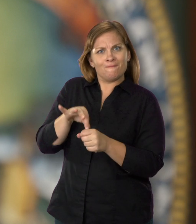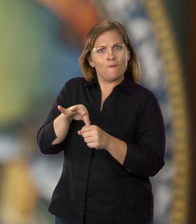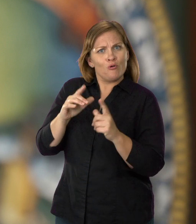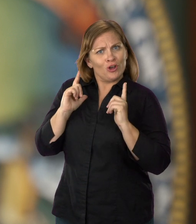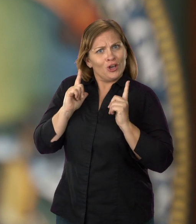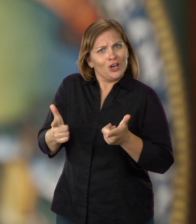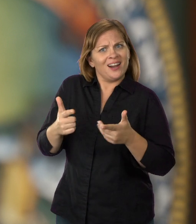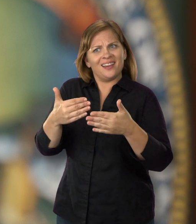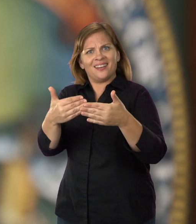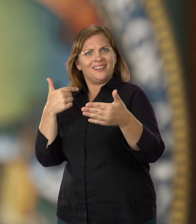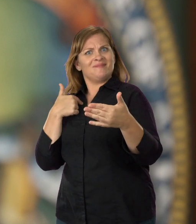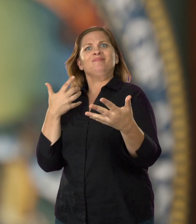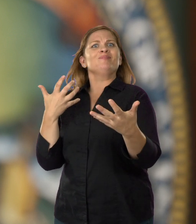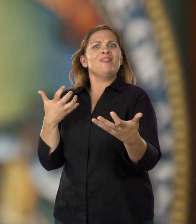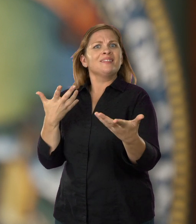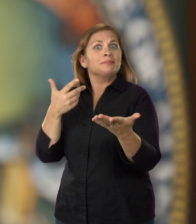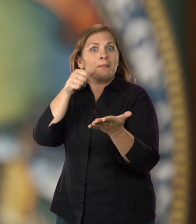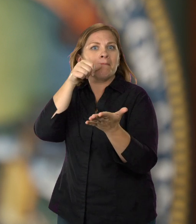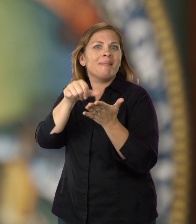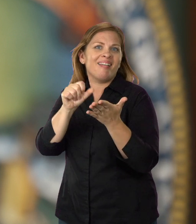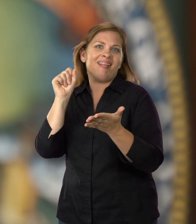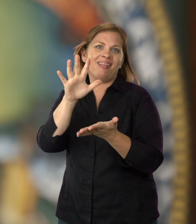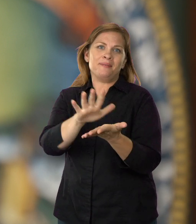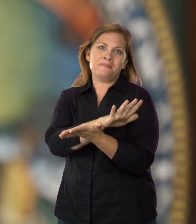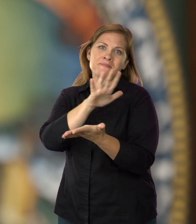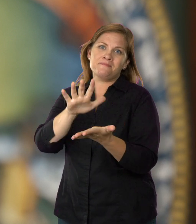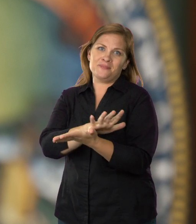How to vote early by mail - paper application.